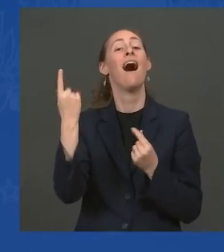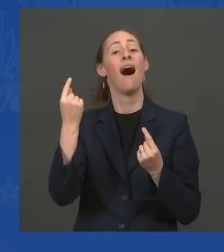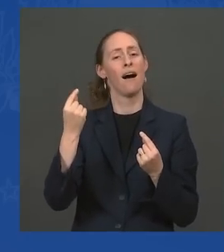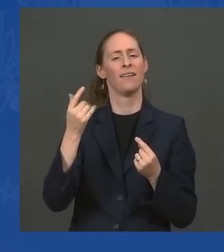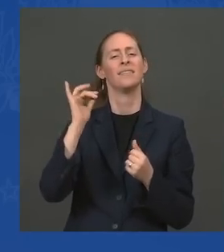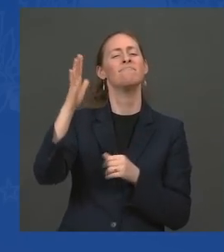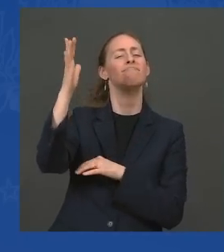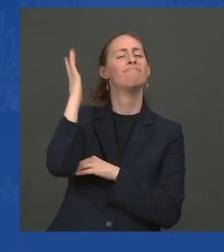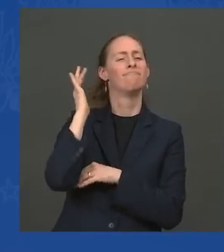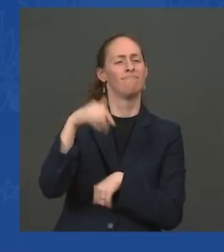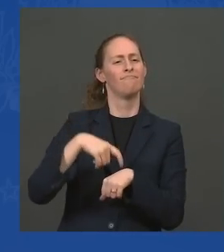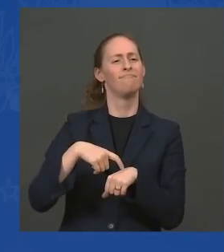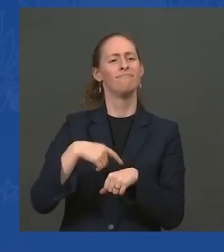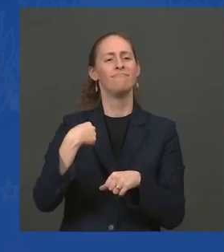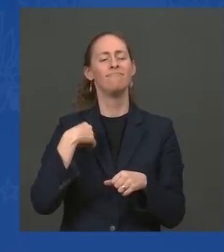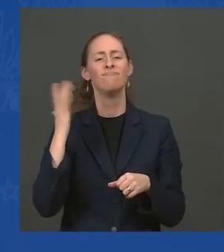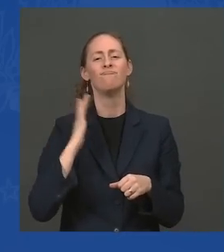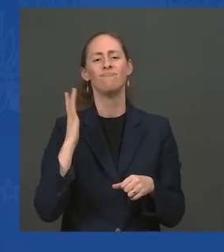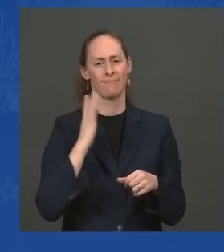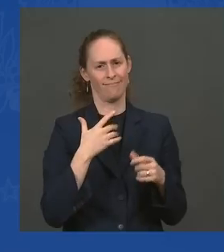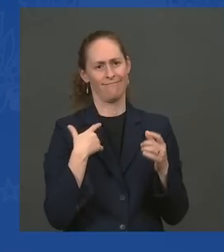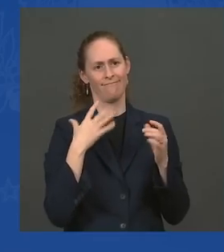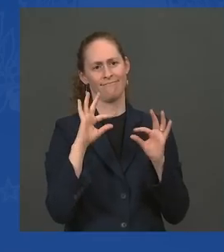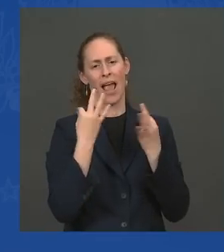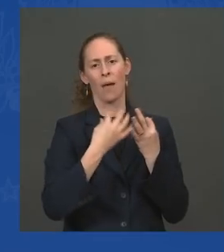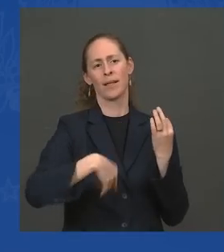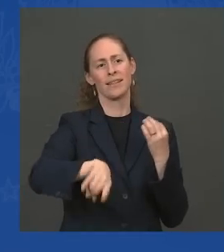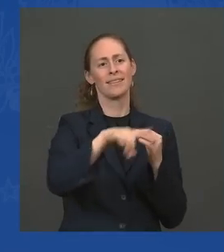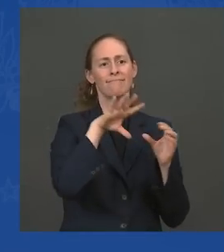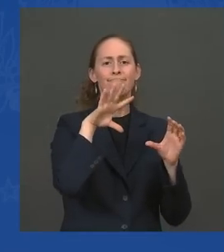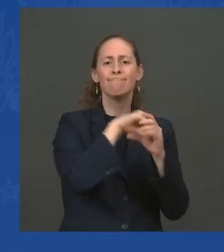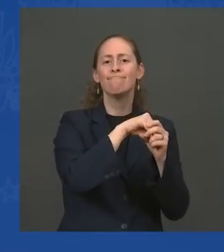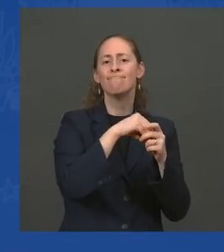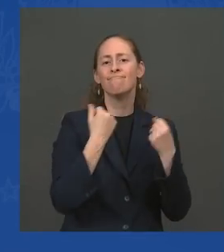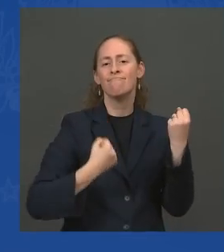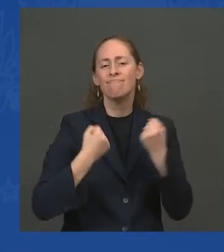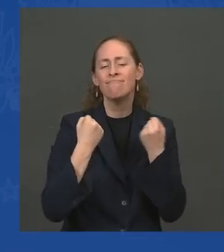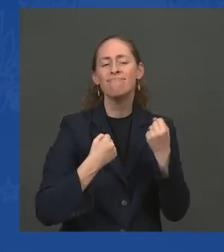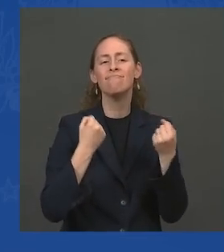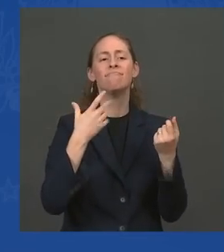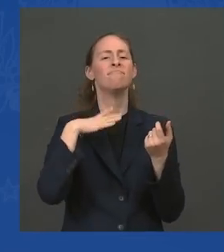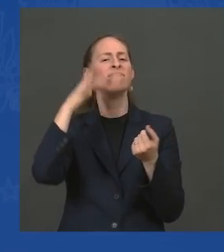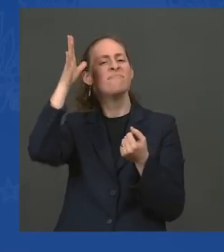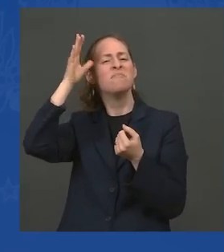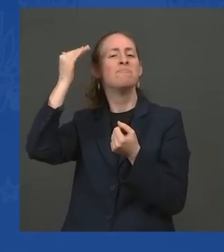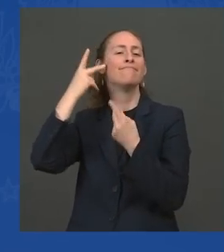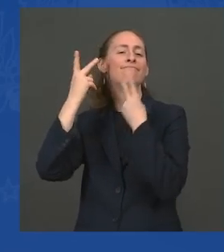he didn't own it, just ran it -- for 30 years in Delaware. And so, I was raised on cars.